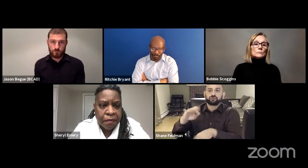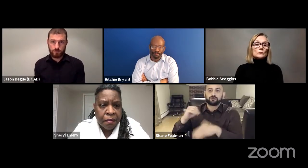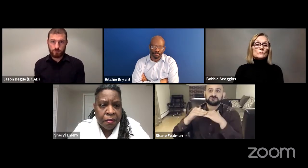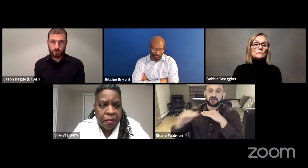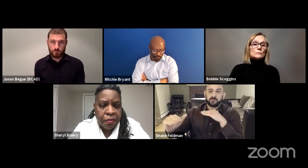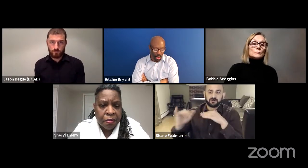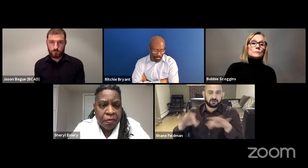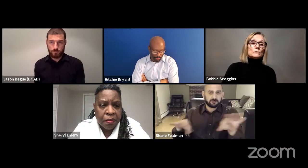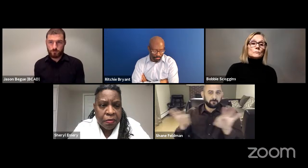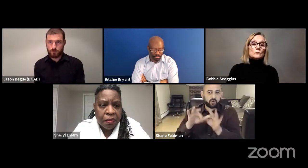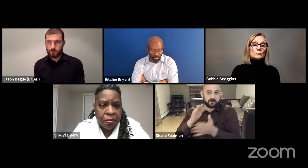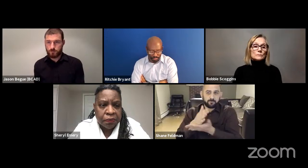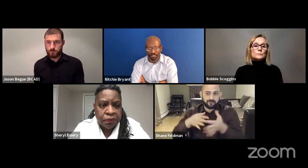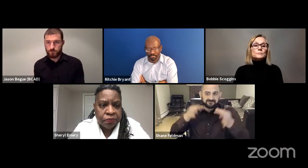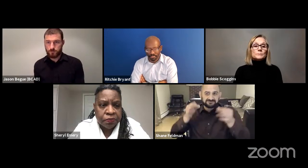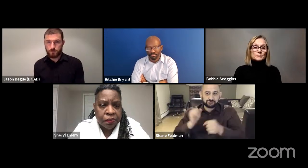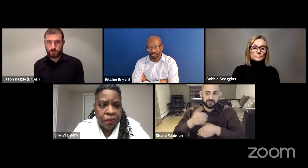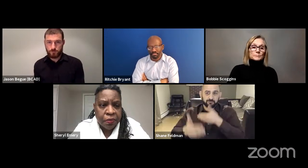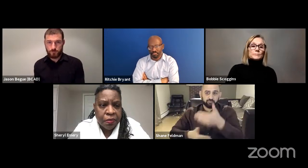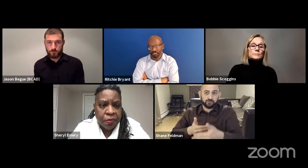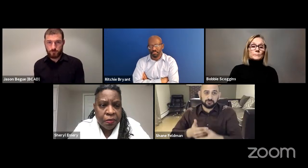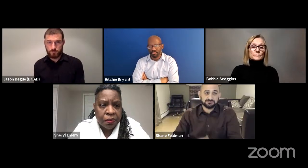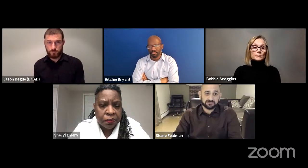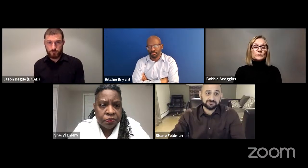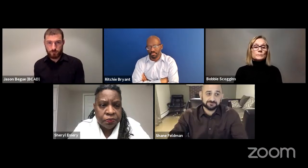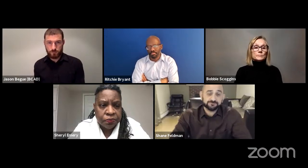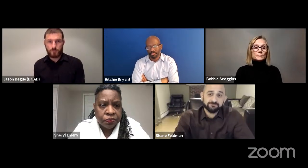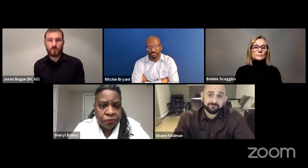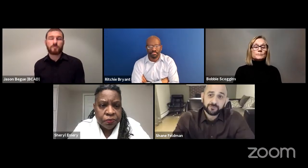to house this program, it has long‑term stability. And again, that's something that